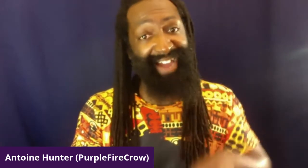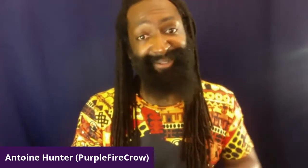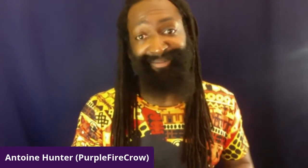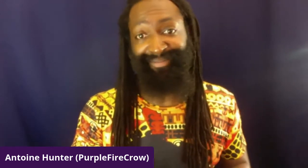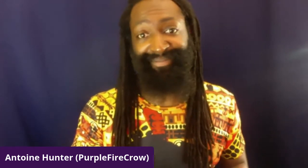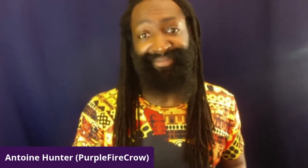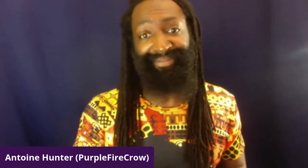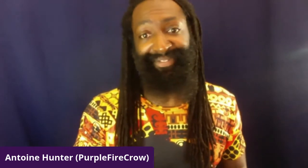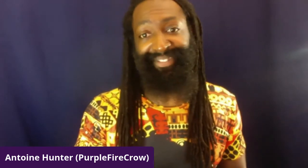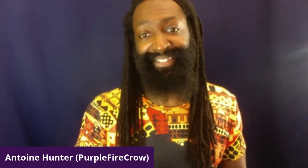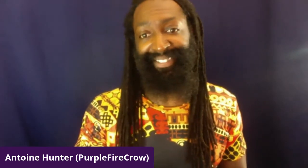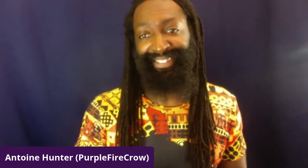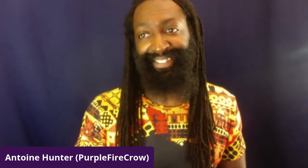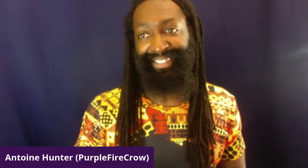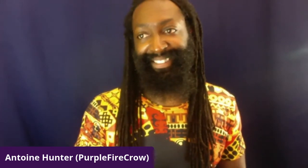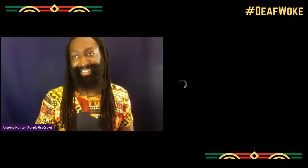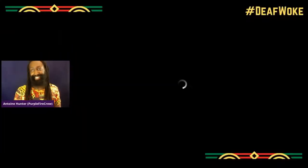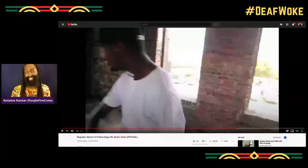Watch out.